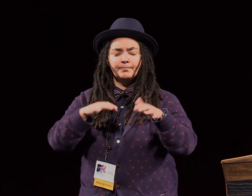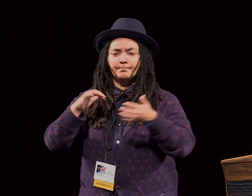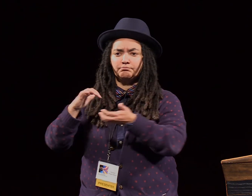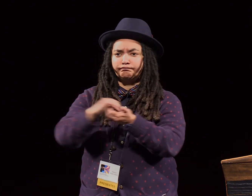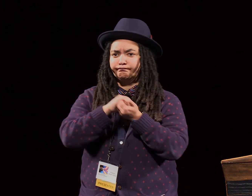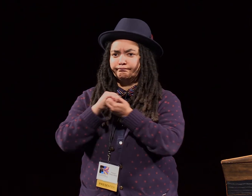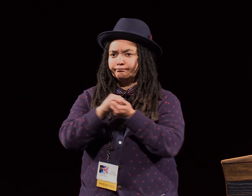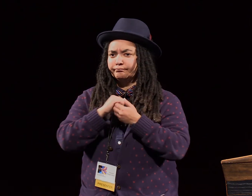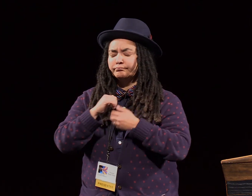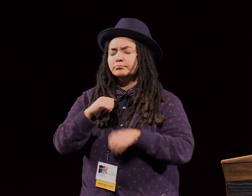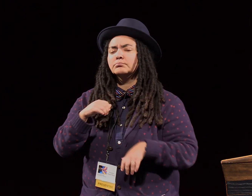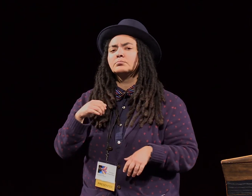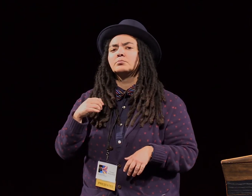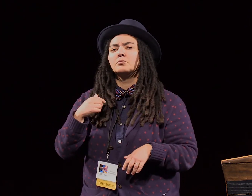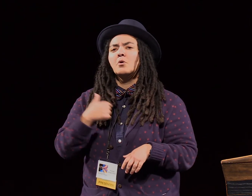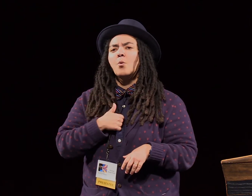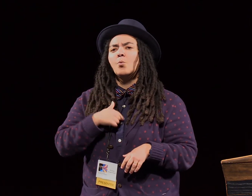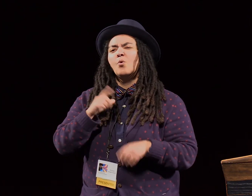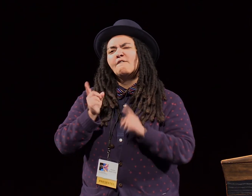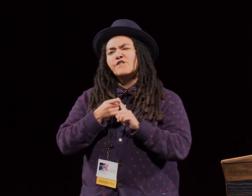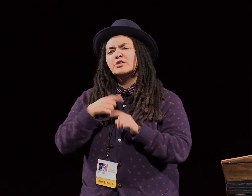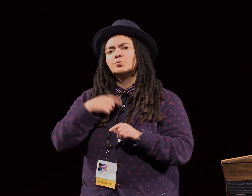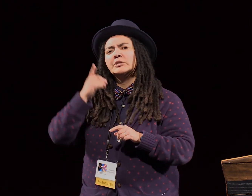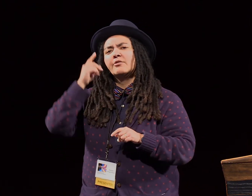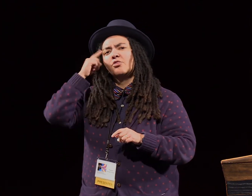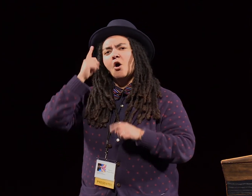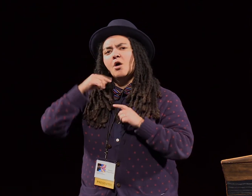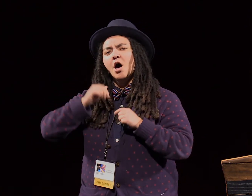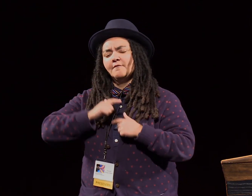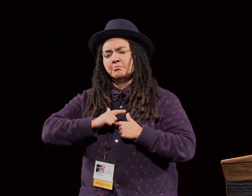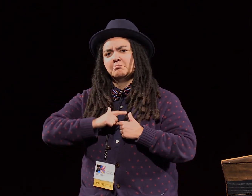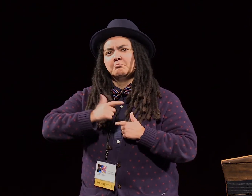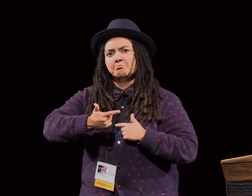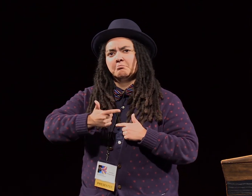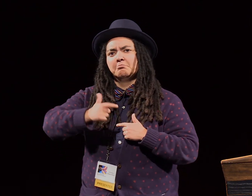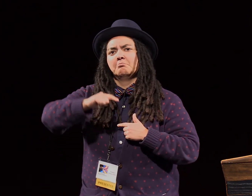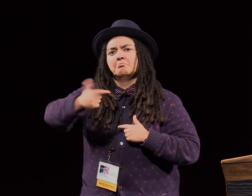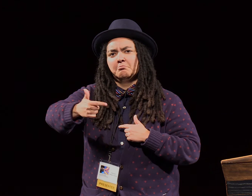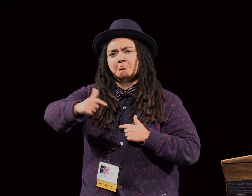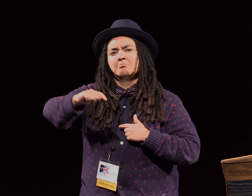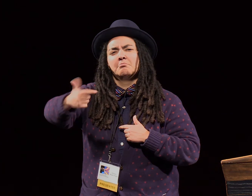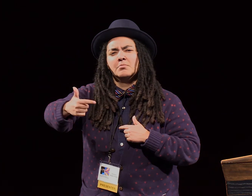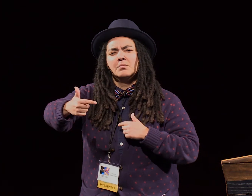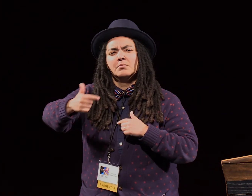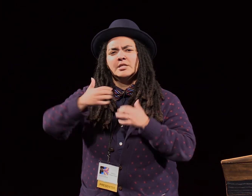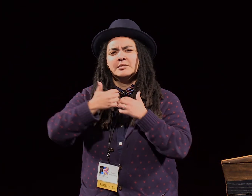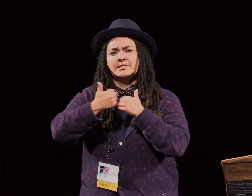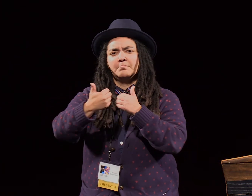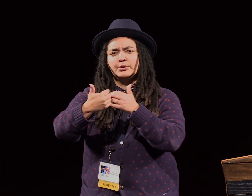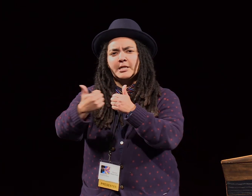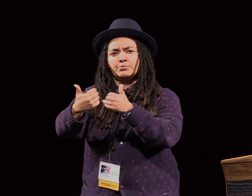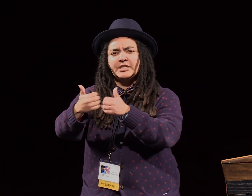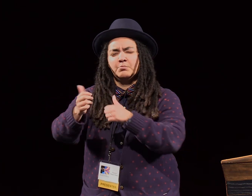Now, the concept of a renga, this is a poem that comes from multiple sources, that comes together into one.